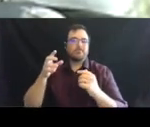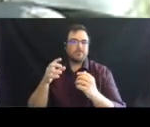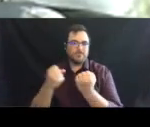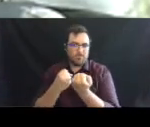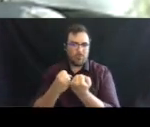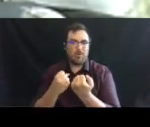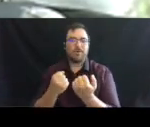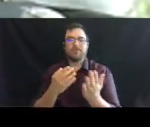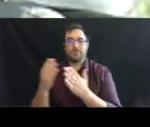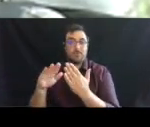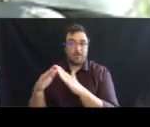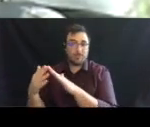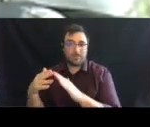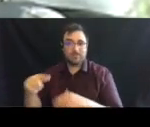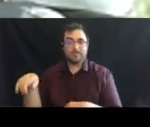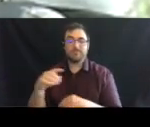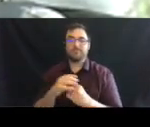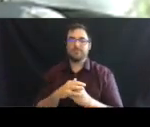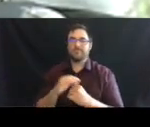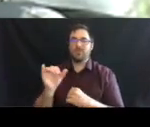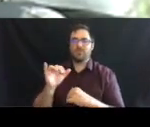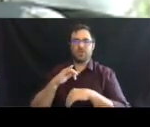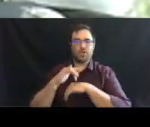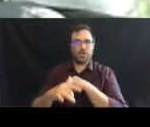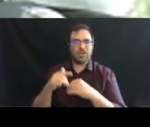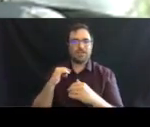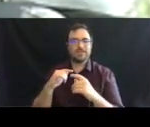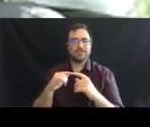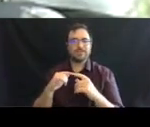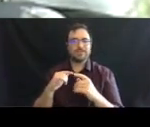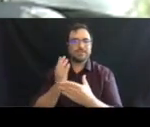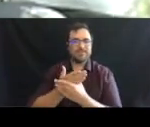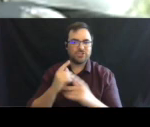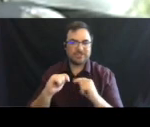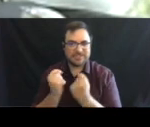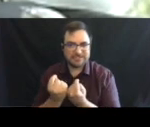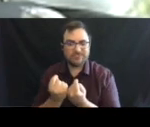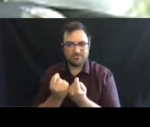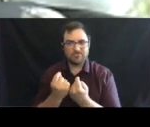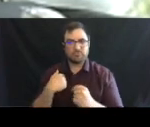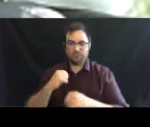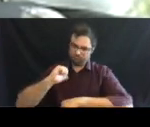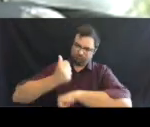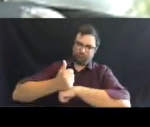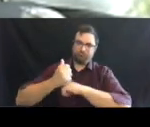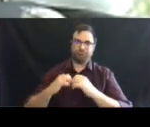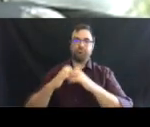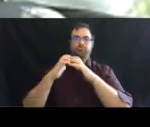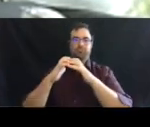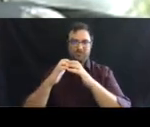also assembling an early intervention team and part of what's exciting about that is that it's